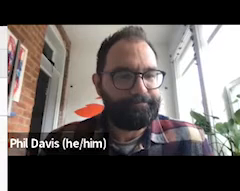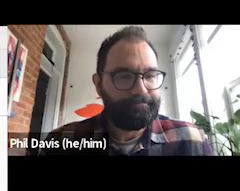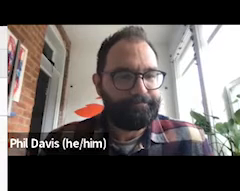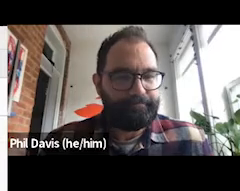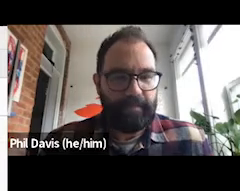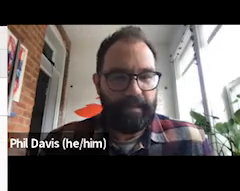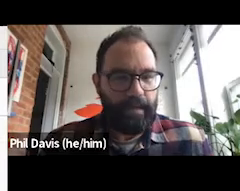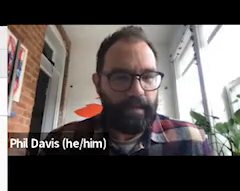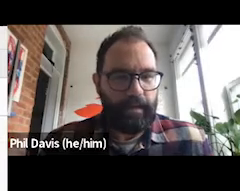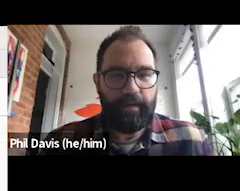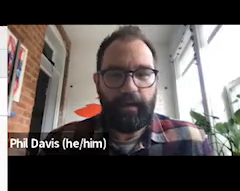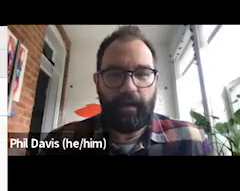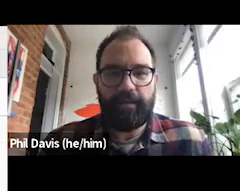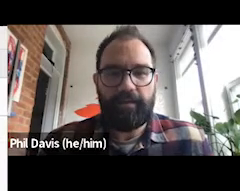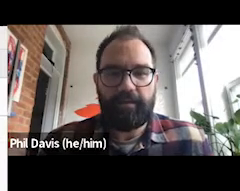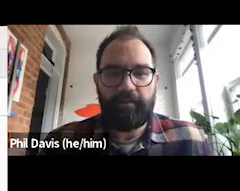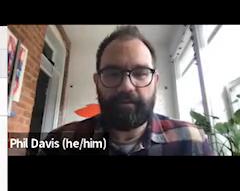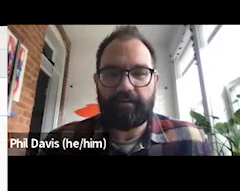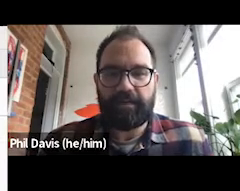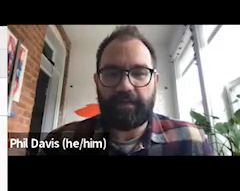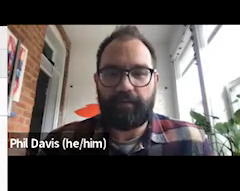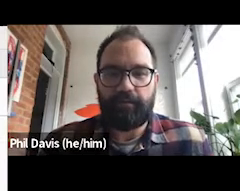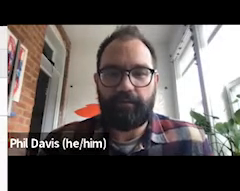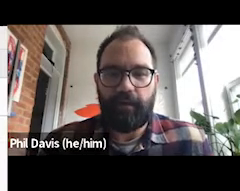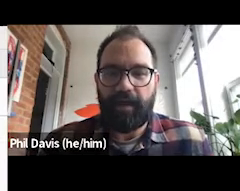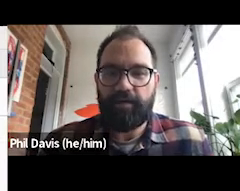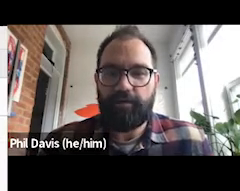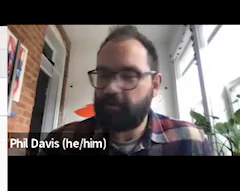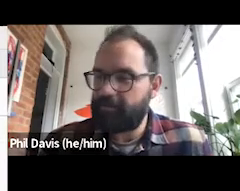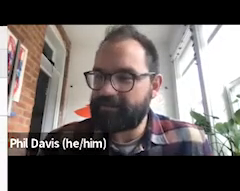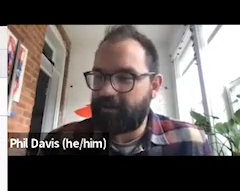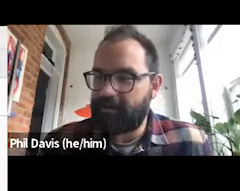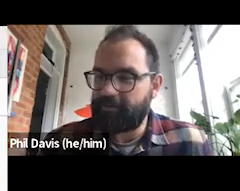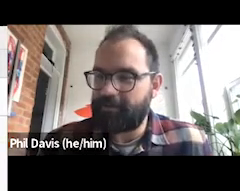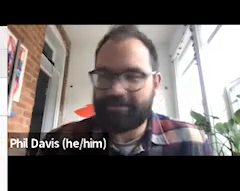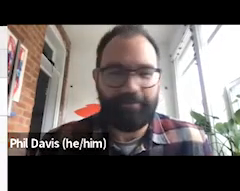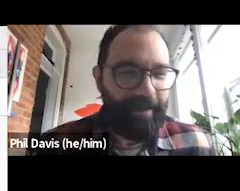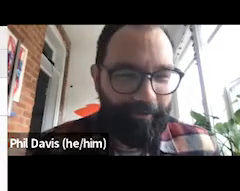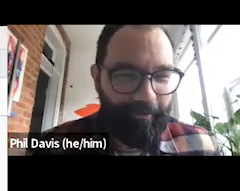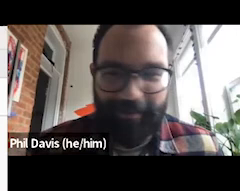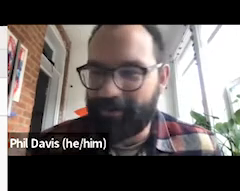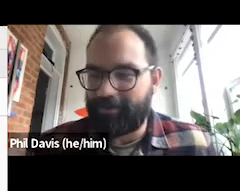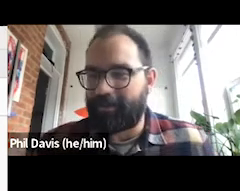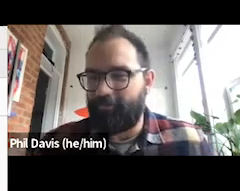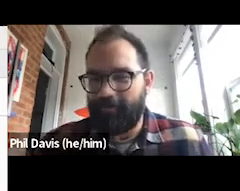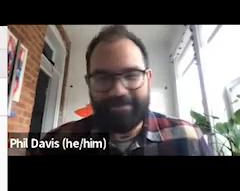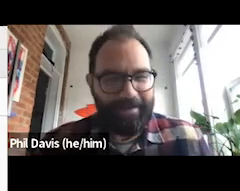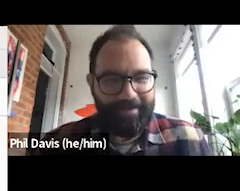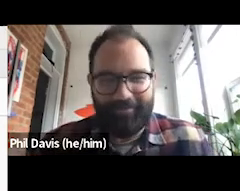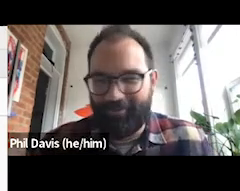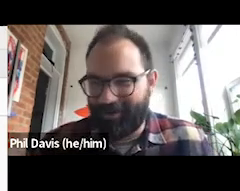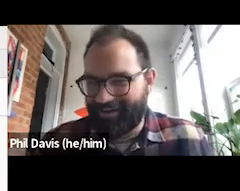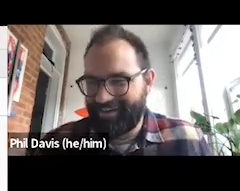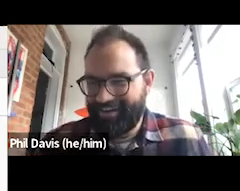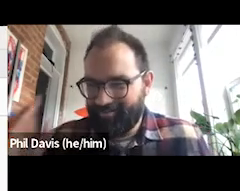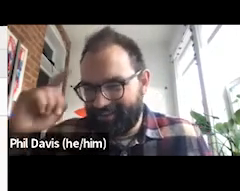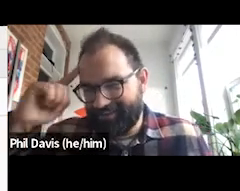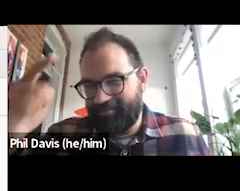And I mean the thing about it too, like I knew what all these costs were, at the time